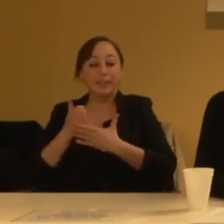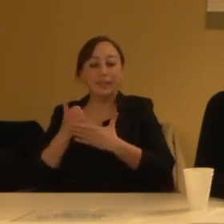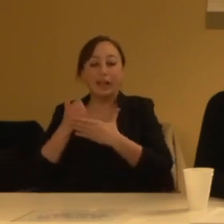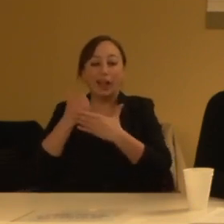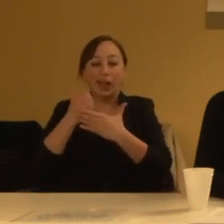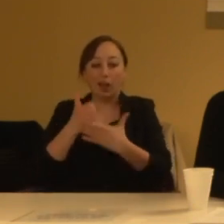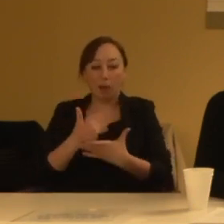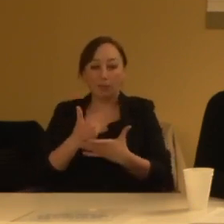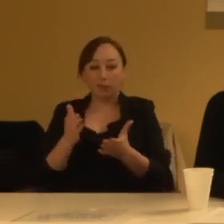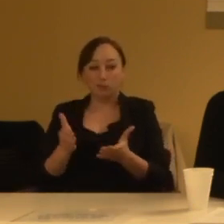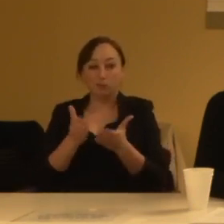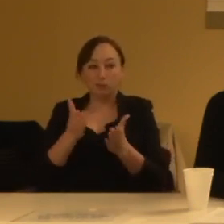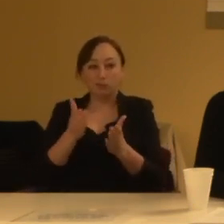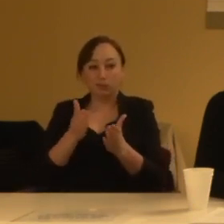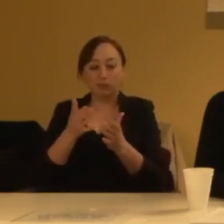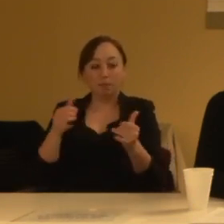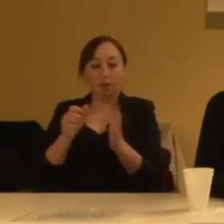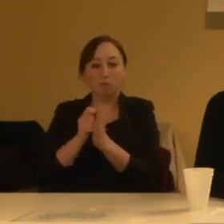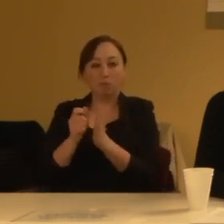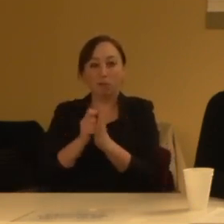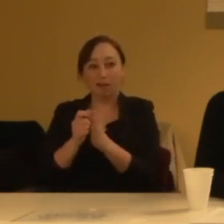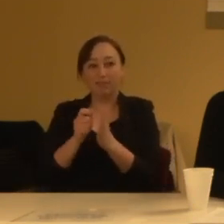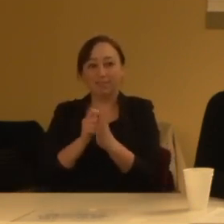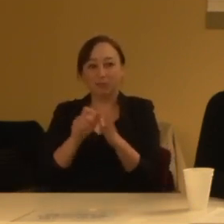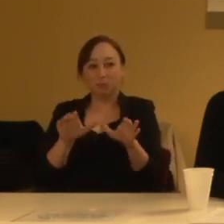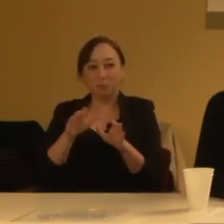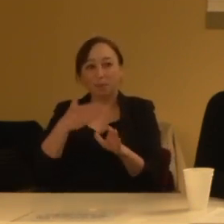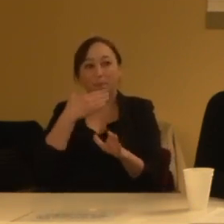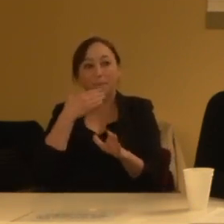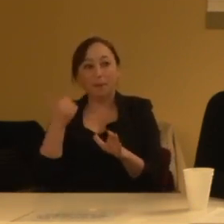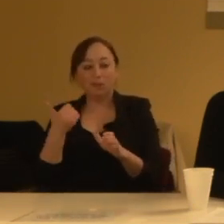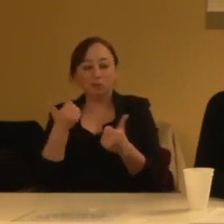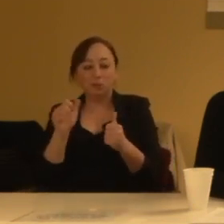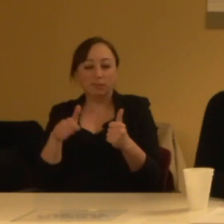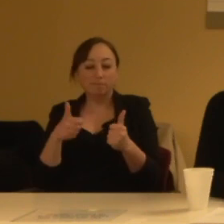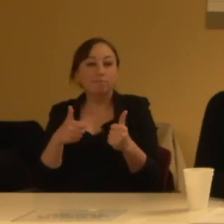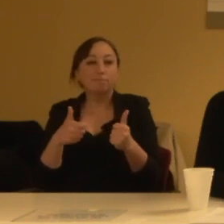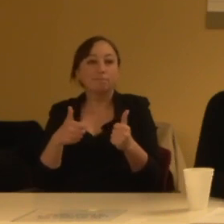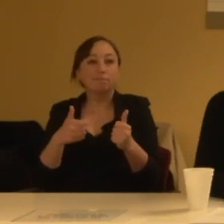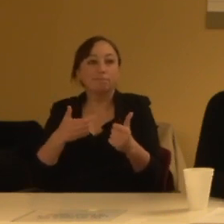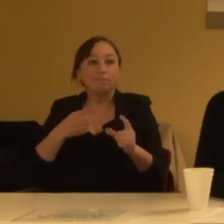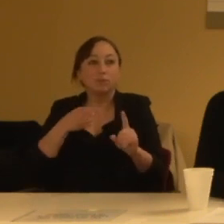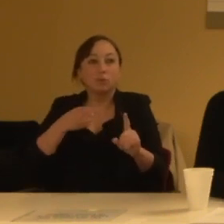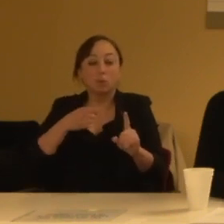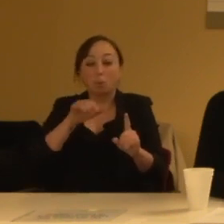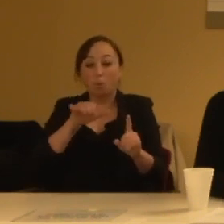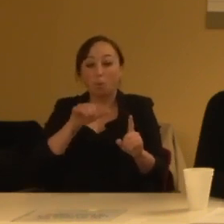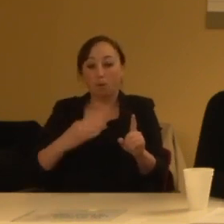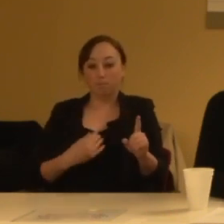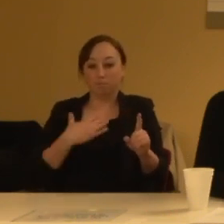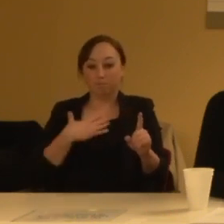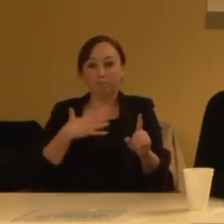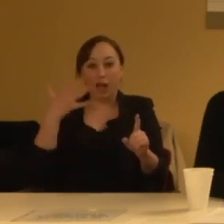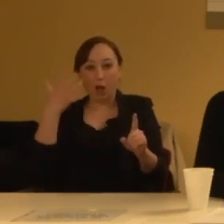they can write. And so I'm gonna own, I started chasing that a little bit. I was like, "Ooh, there's joy in that. I'm gonna go keep chasing that joy."